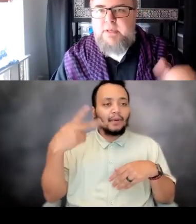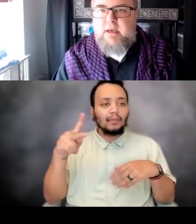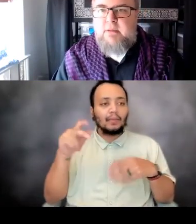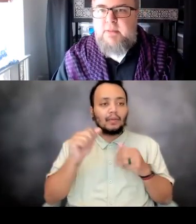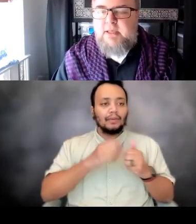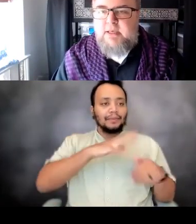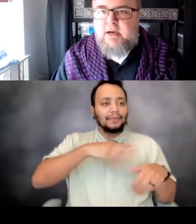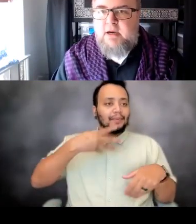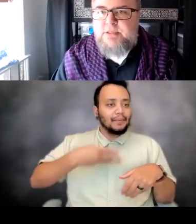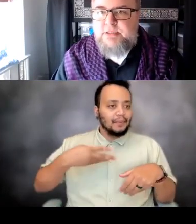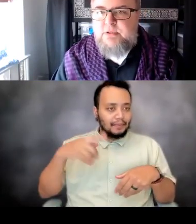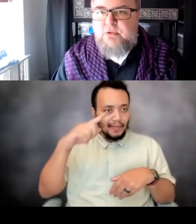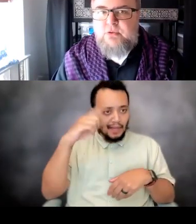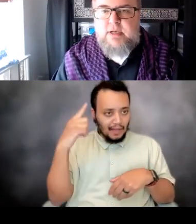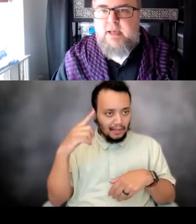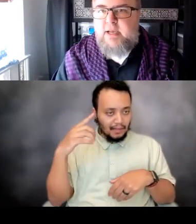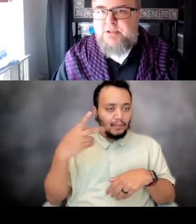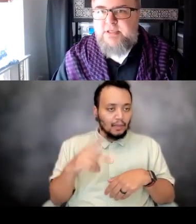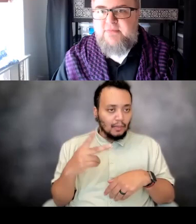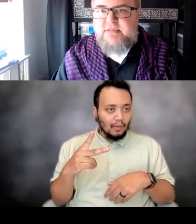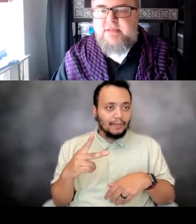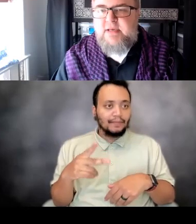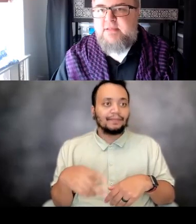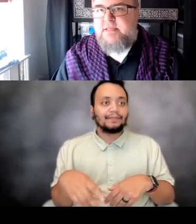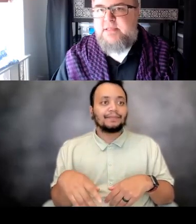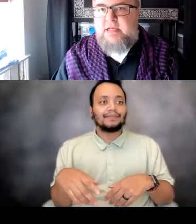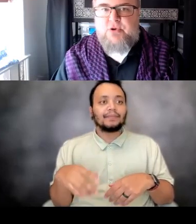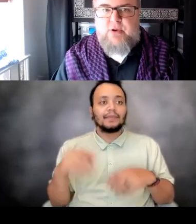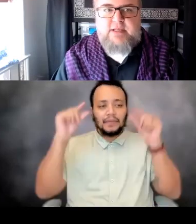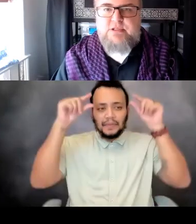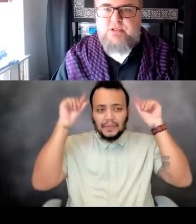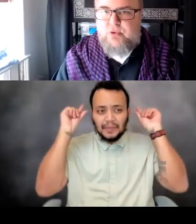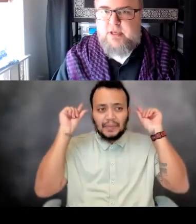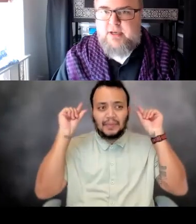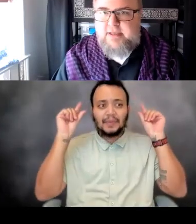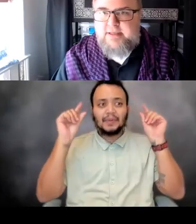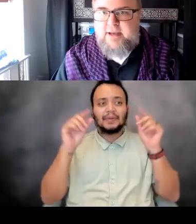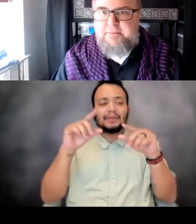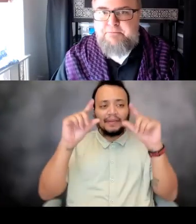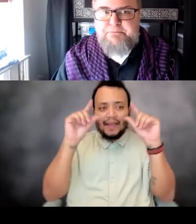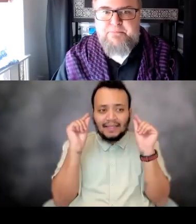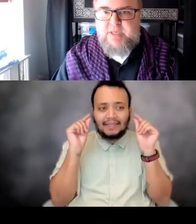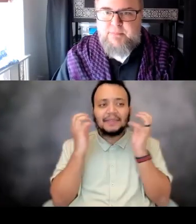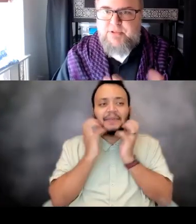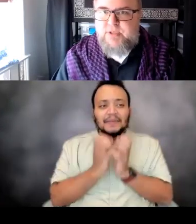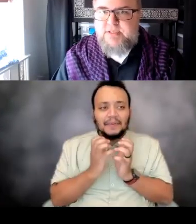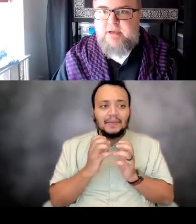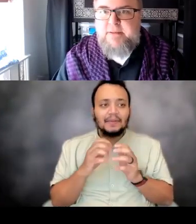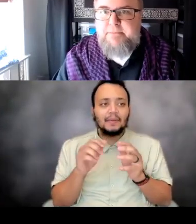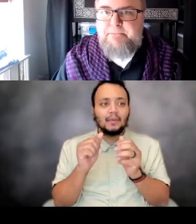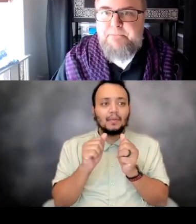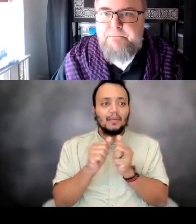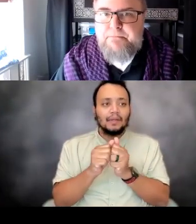And behind me are two handkerchiefs that say Trans Joy on them. Emil, do you wanna say hi?